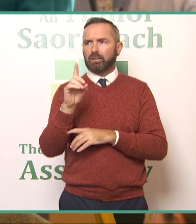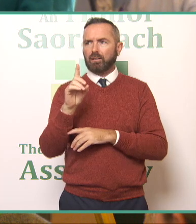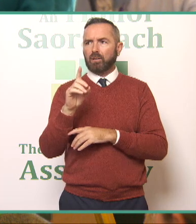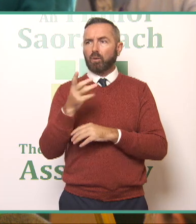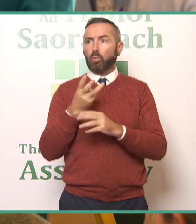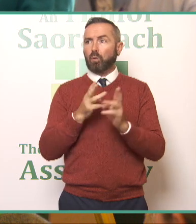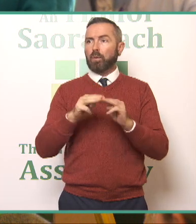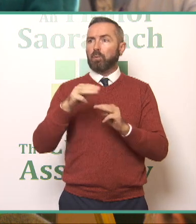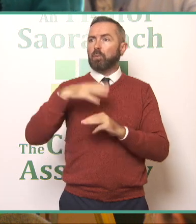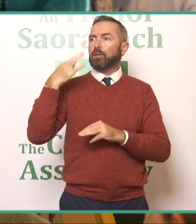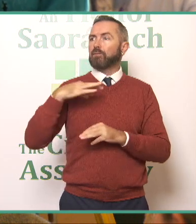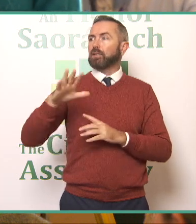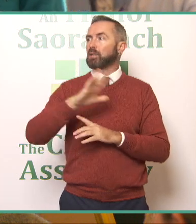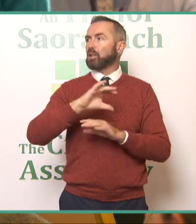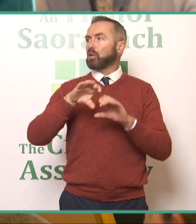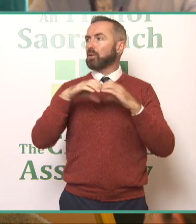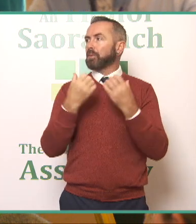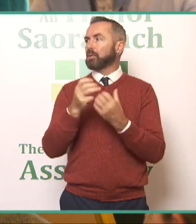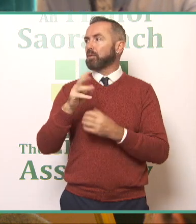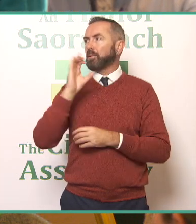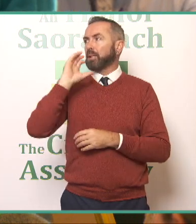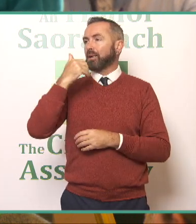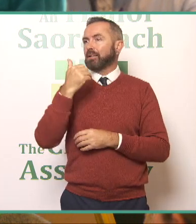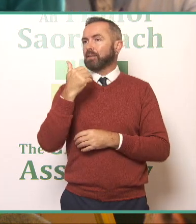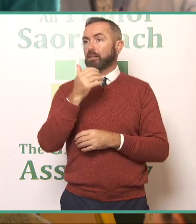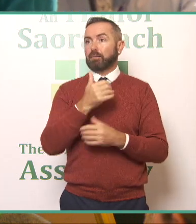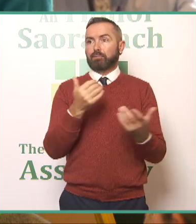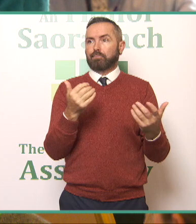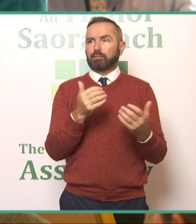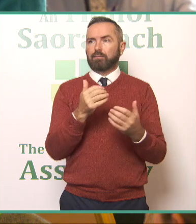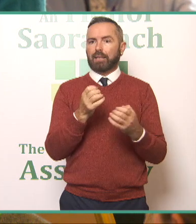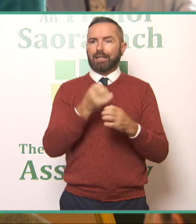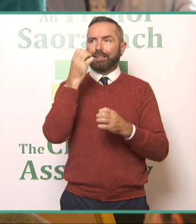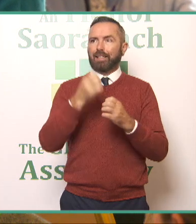to local communities because like at the end of the day we're trying to eat our houses with an